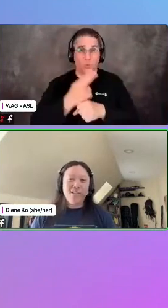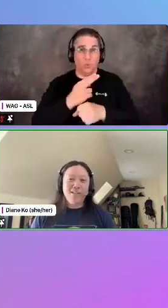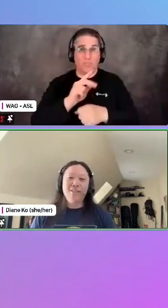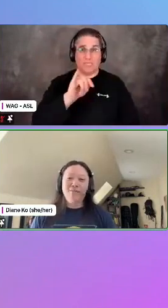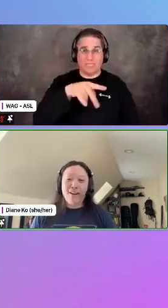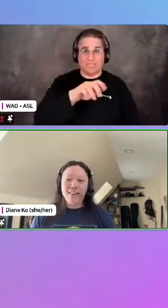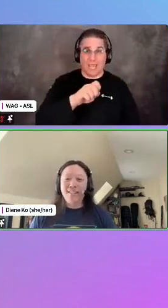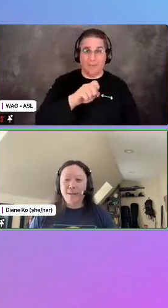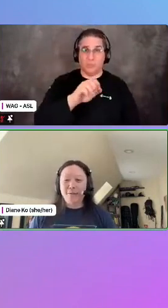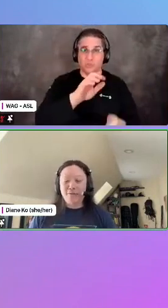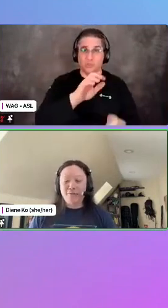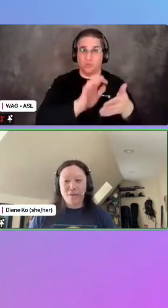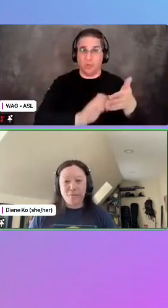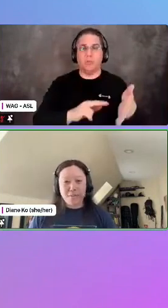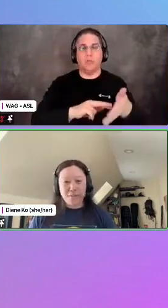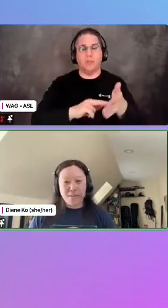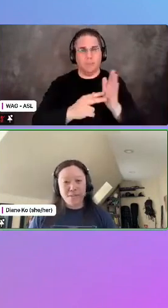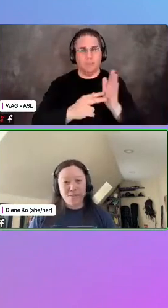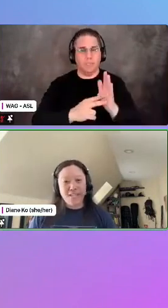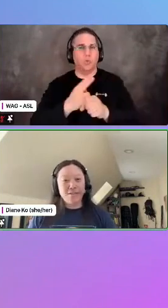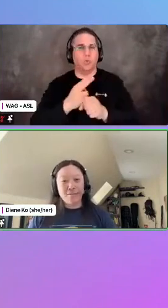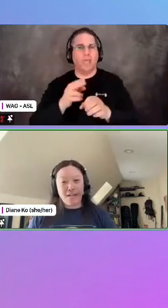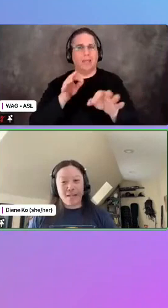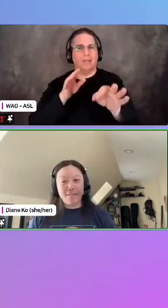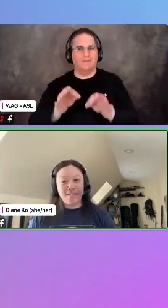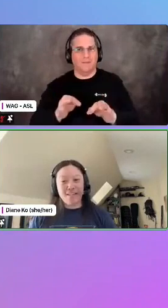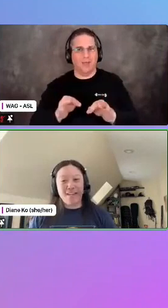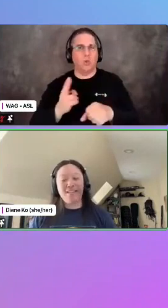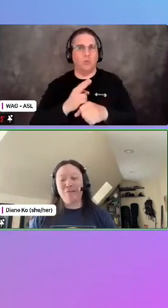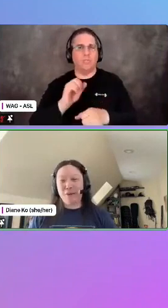the label for the input. Then we can take that property and